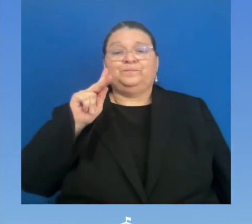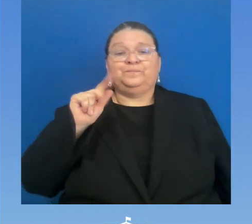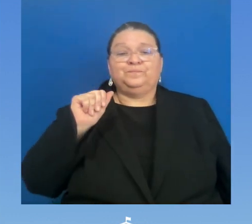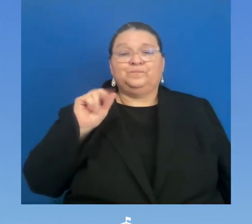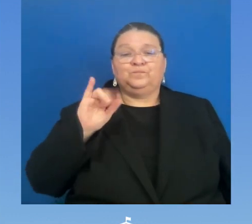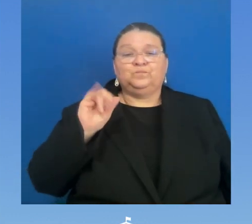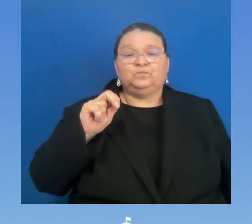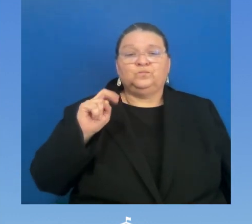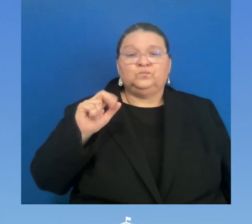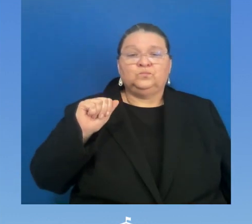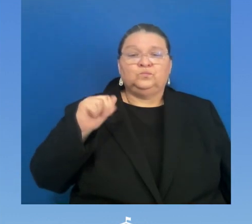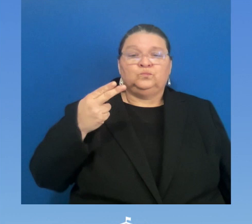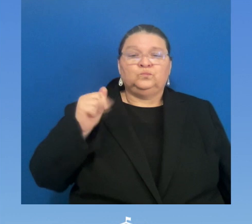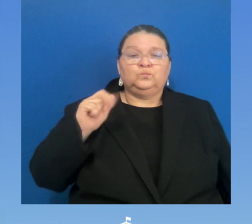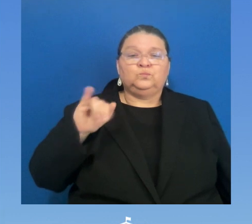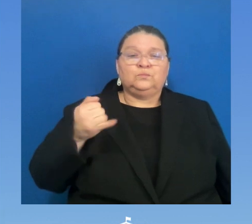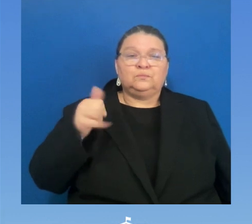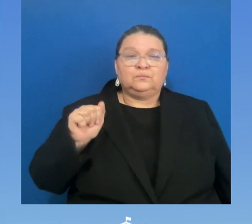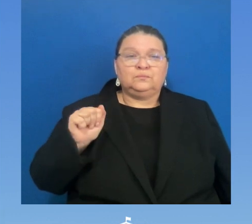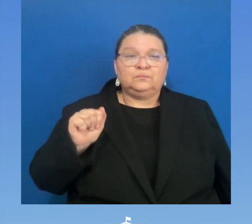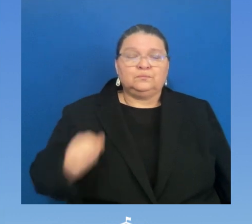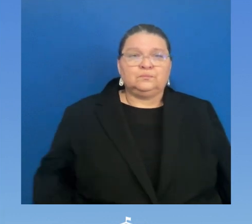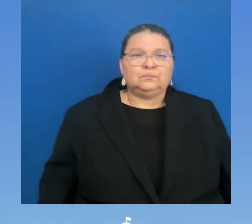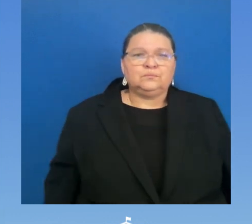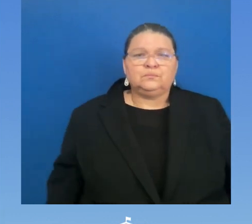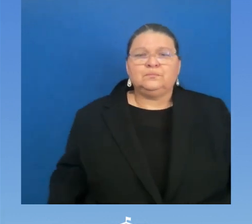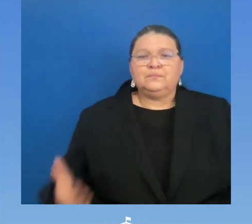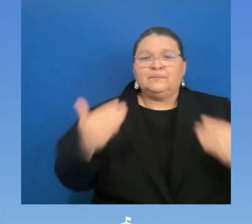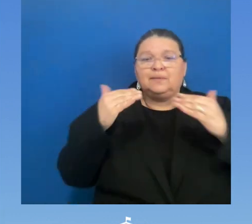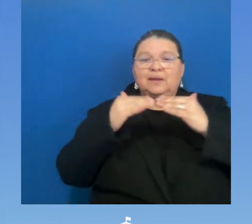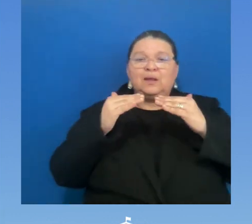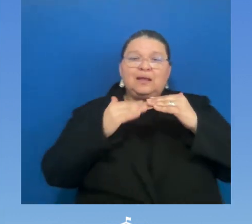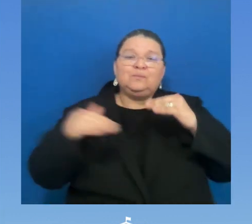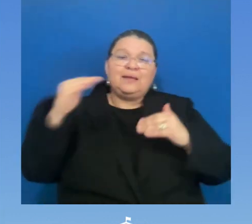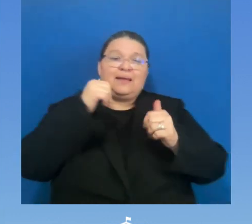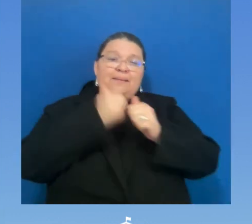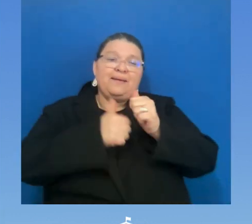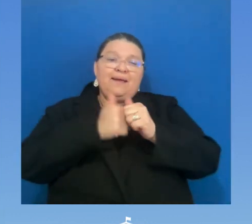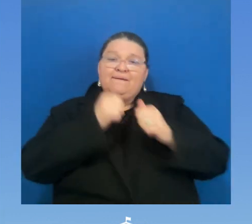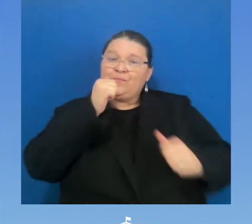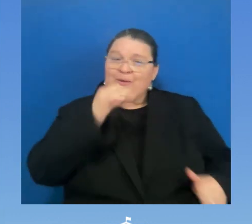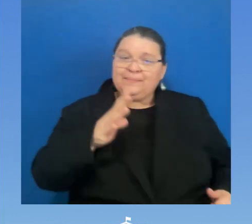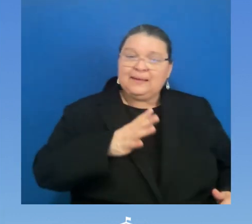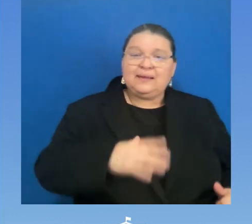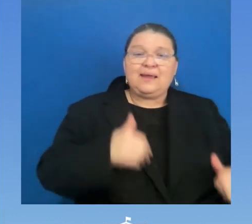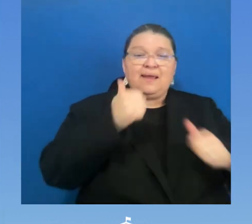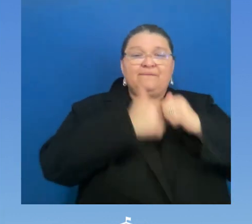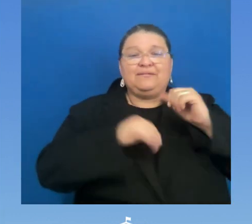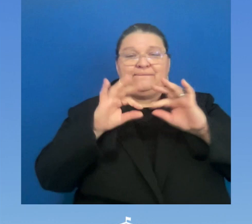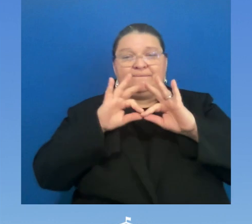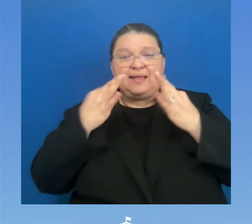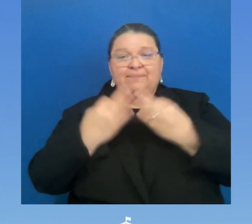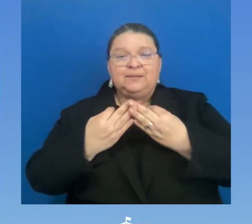Income inequality impacts every woman and every family and also has a larger economic cost to our country.